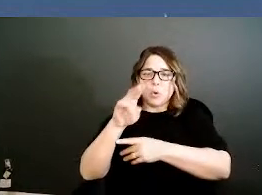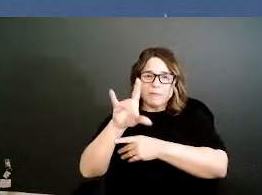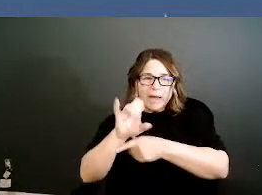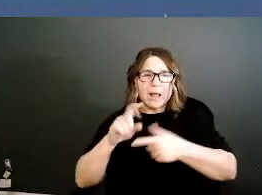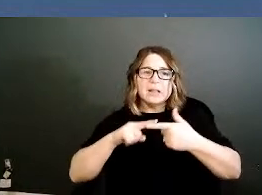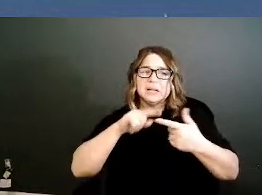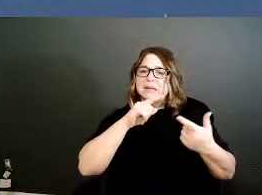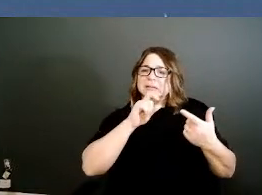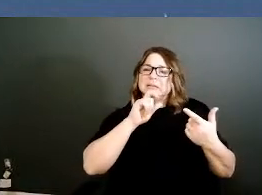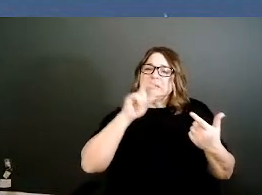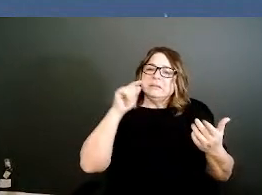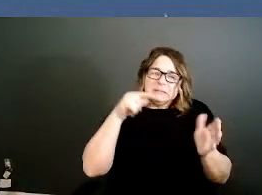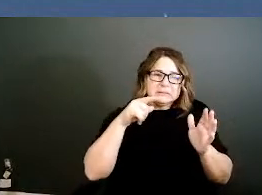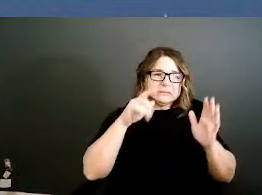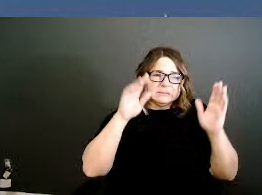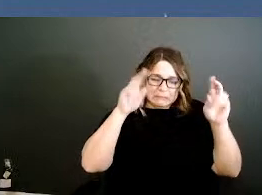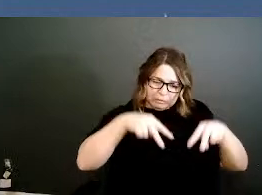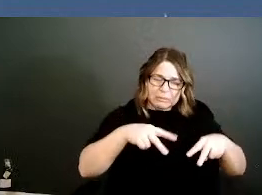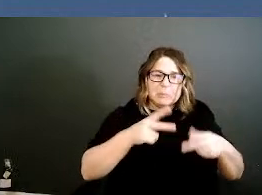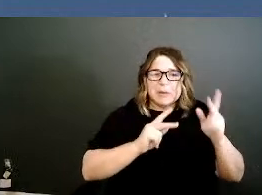WHAT WOULD IT LOOK LIKE TO INVEST 27 MILLION INTO GREEN ZONES.